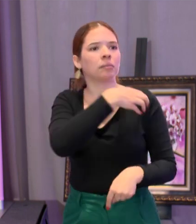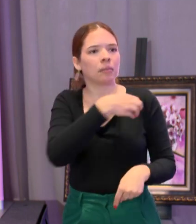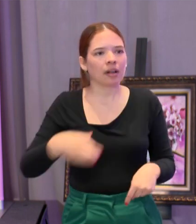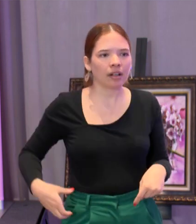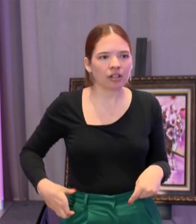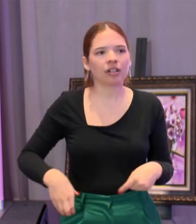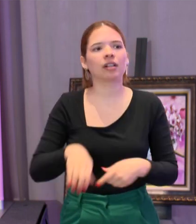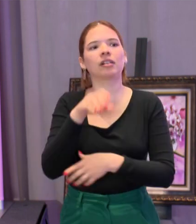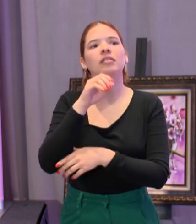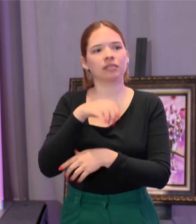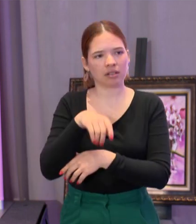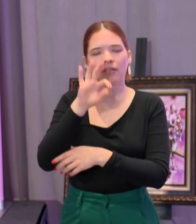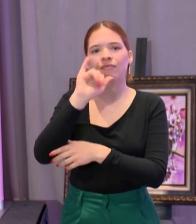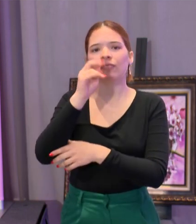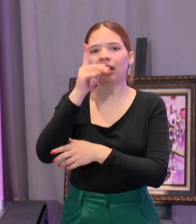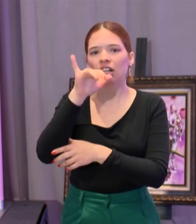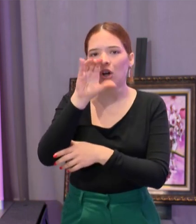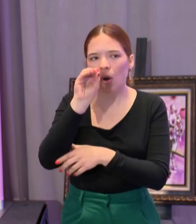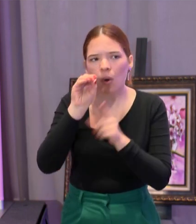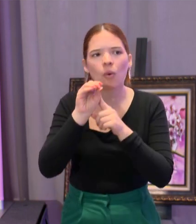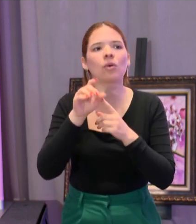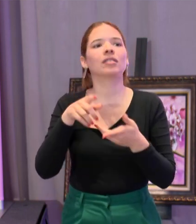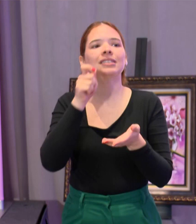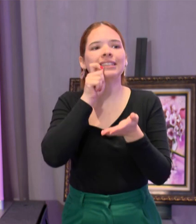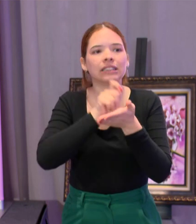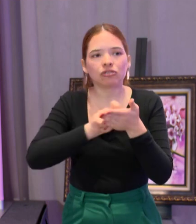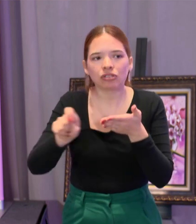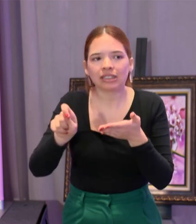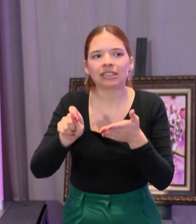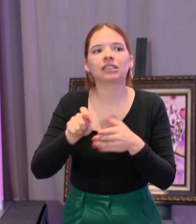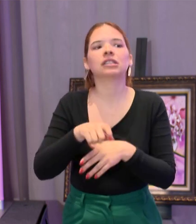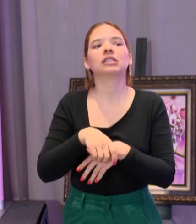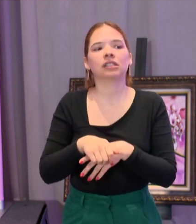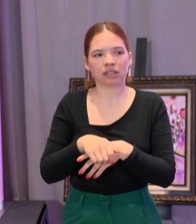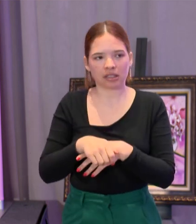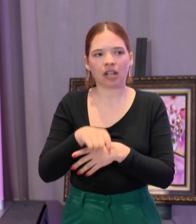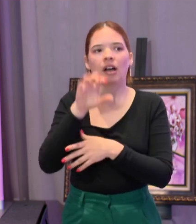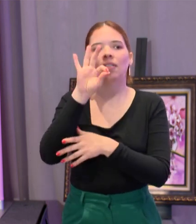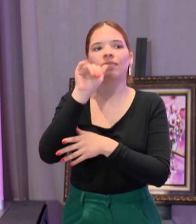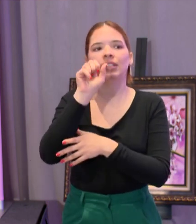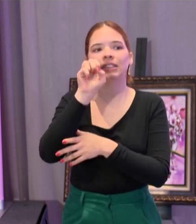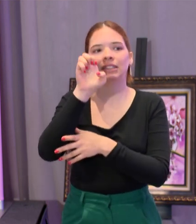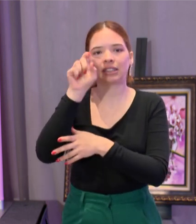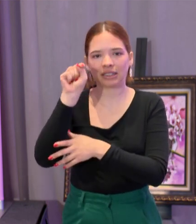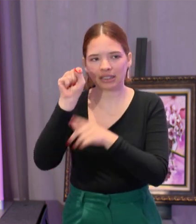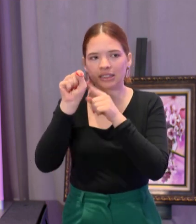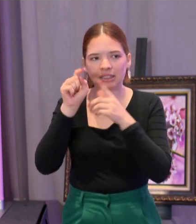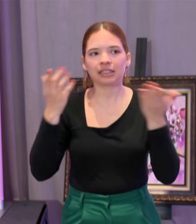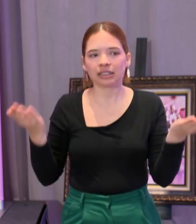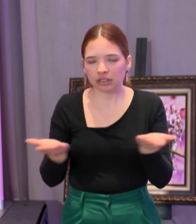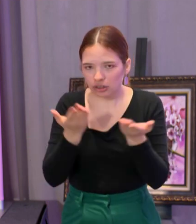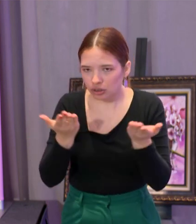US, THE SECRETARY BASSETT, WE WELCOME ALL OF YOU THAT ARE JOINING US HERE TODAY AND AT